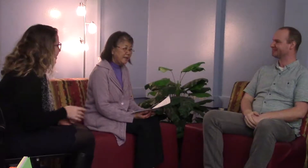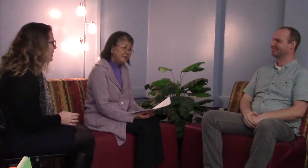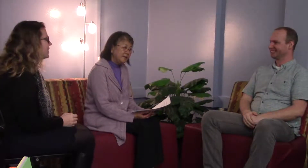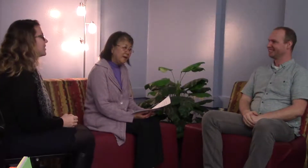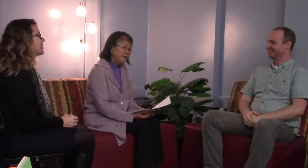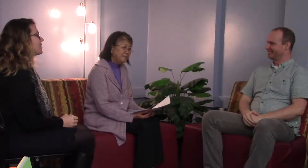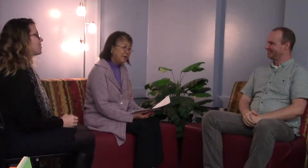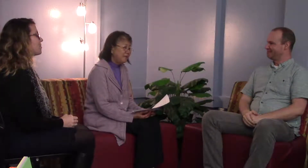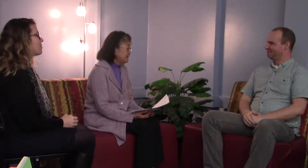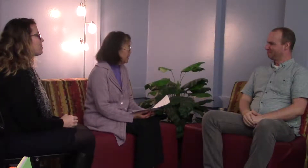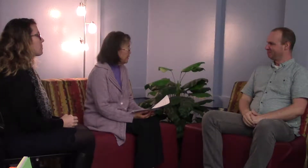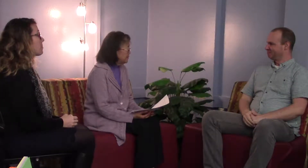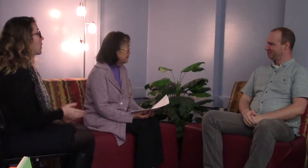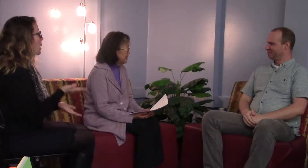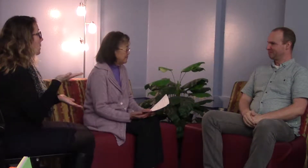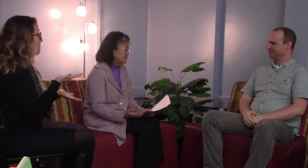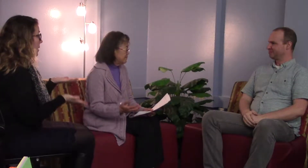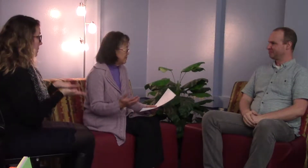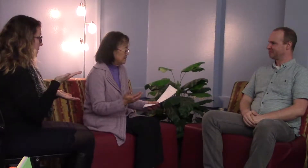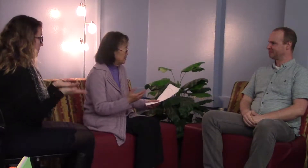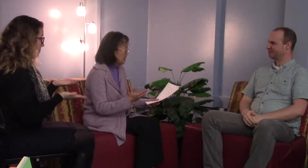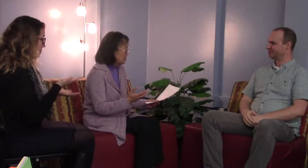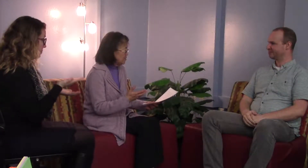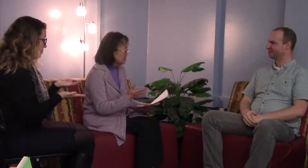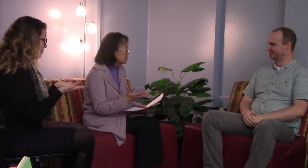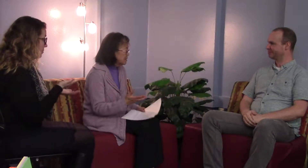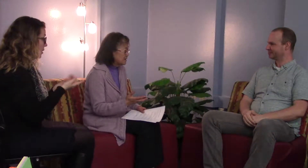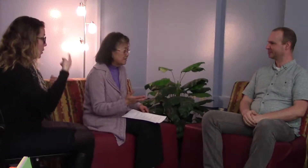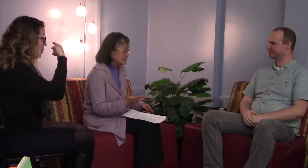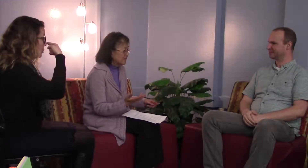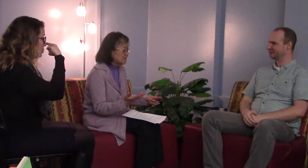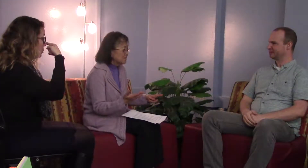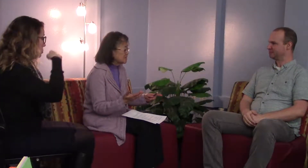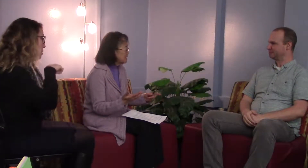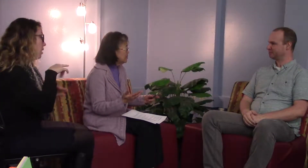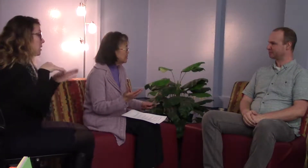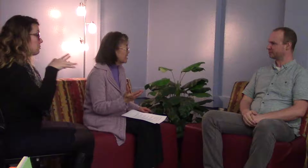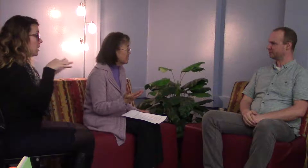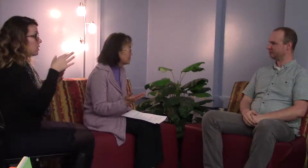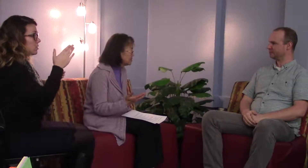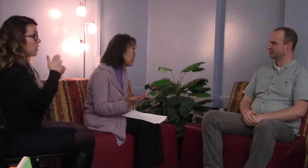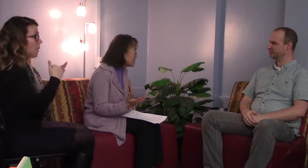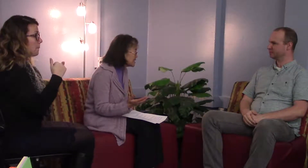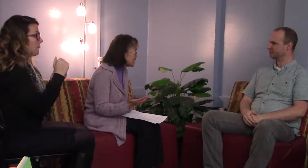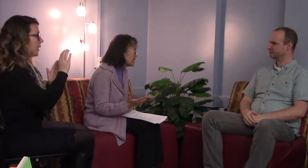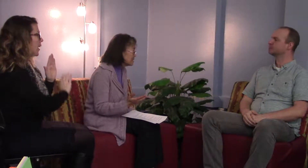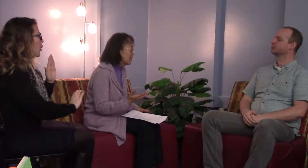Then maybe, can you explain some of the characteristics